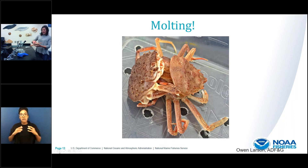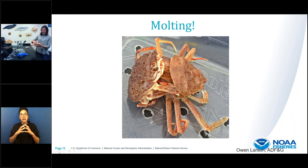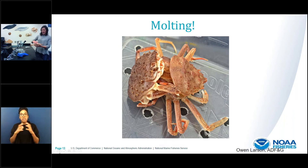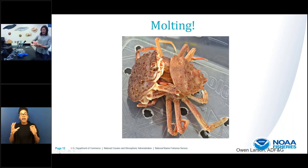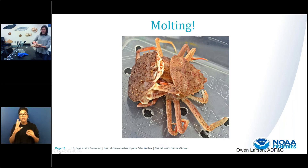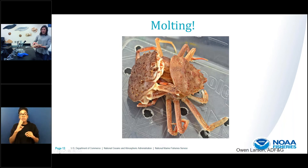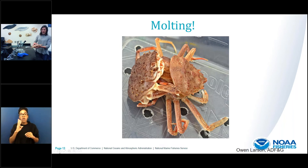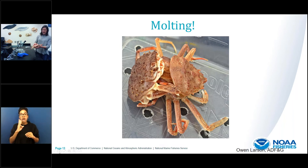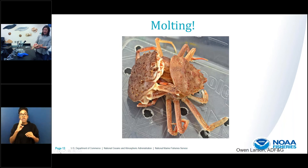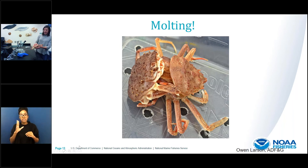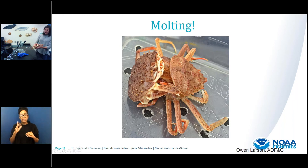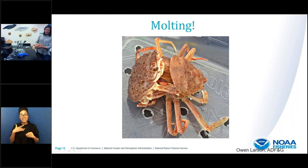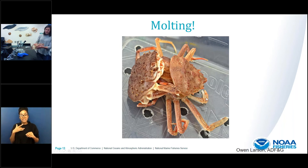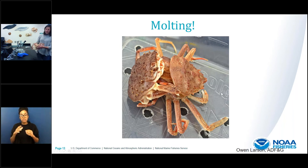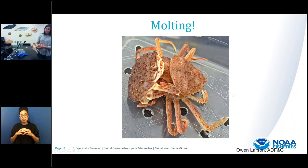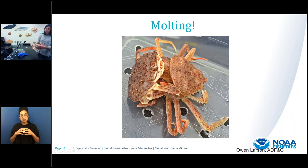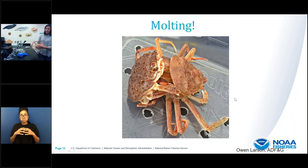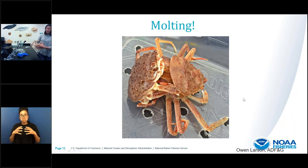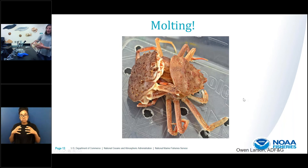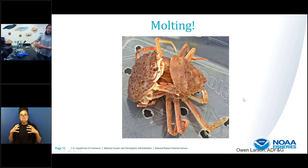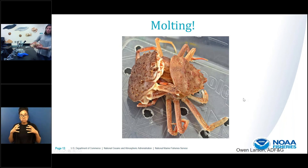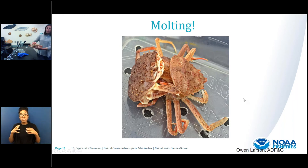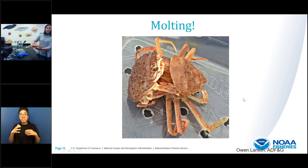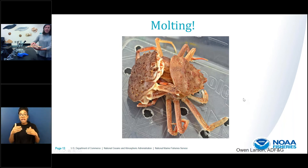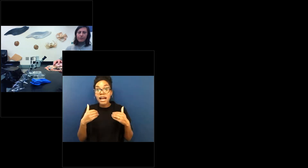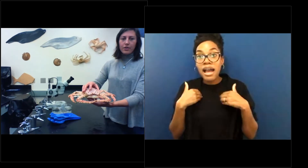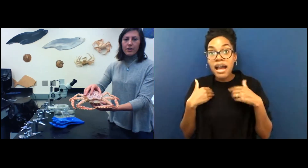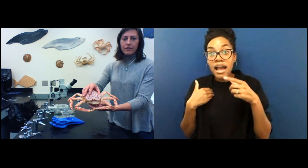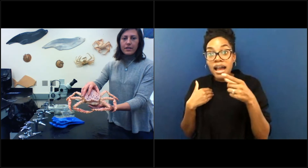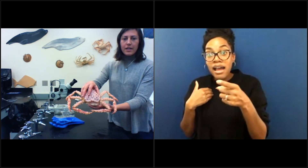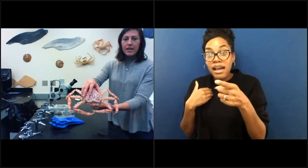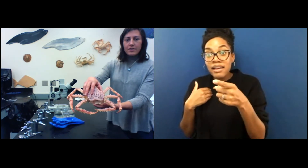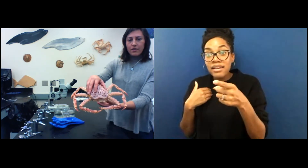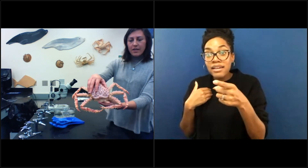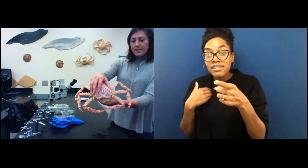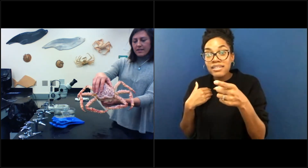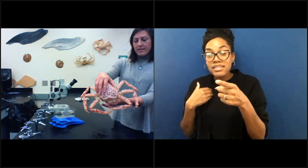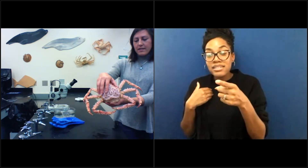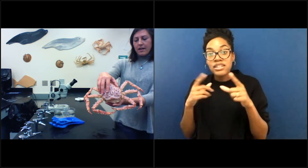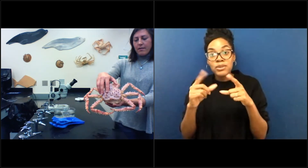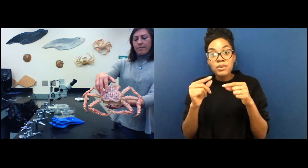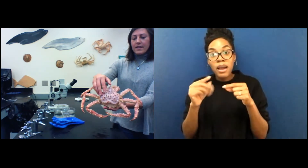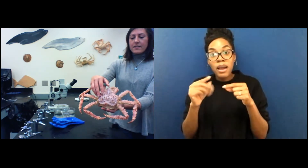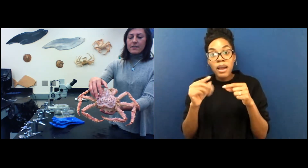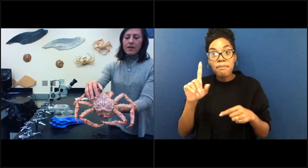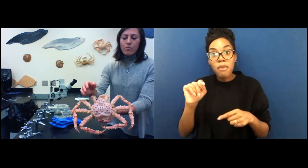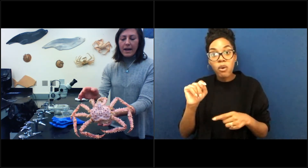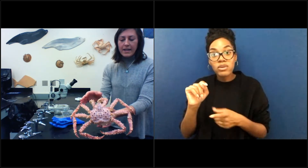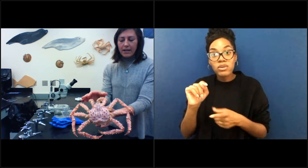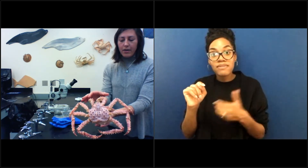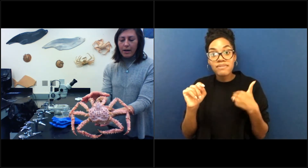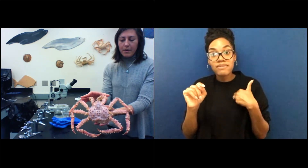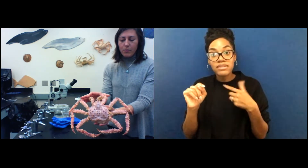And I actually have a crab molt here for you. So this is a red king crab